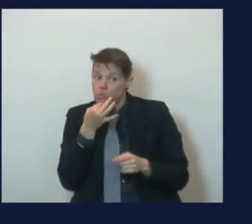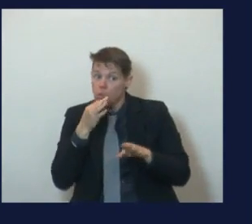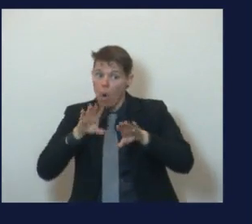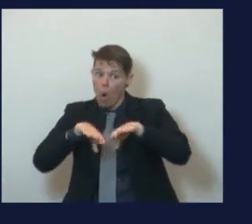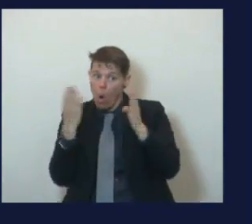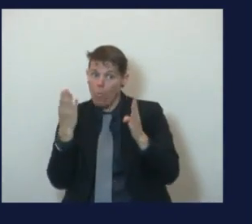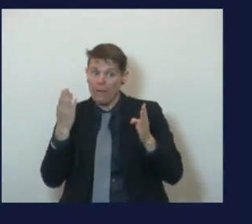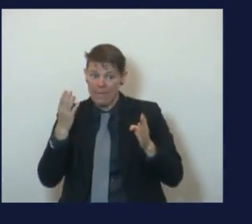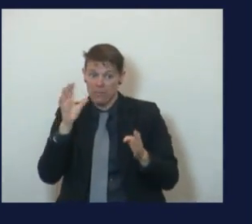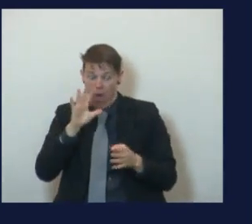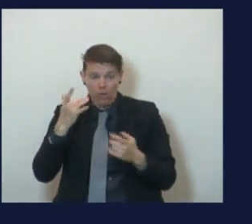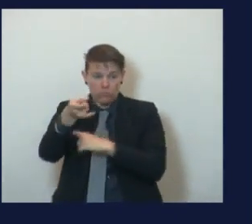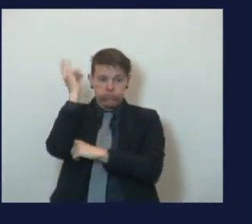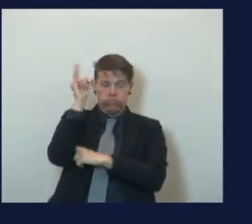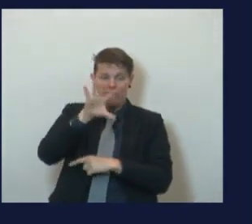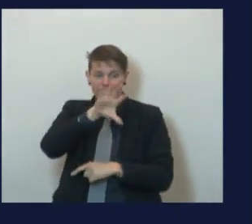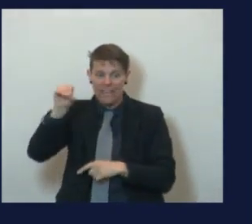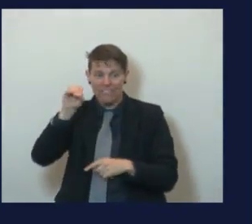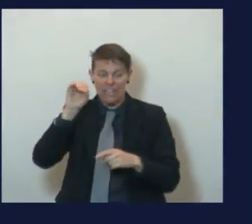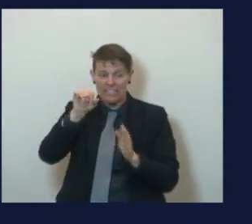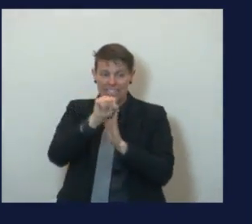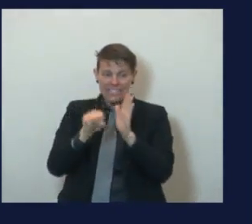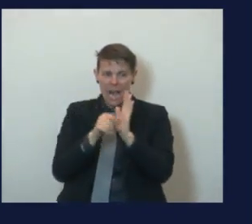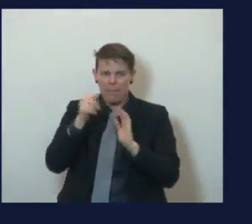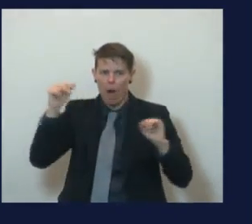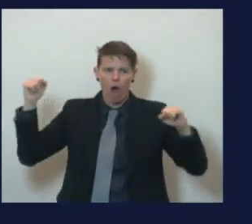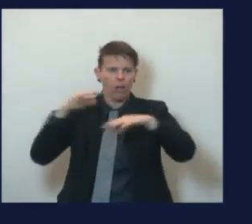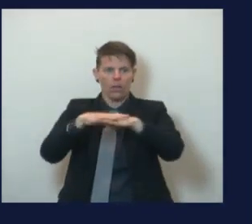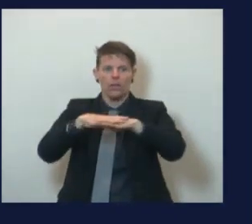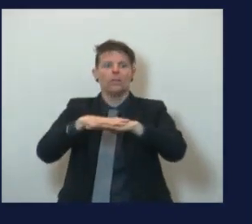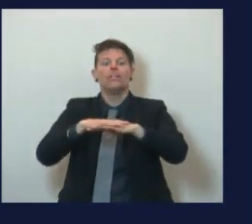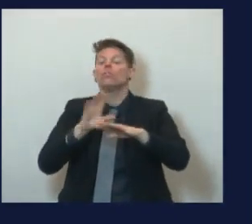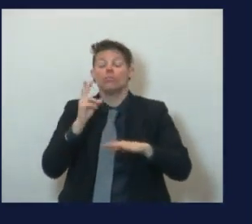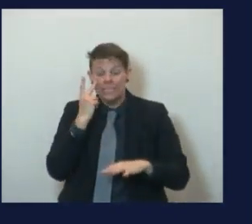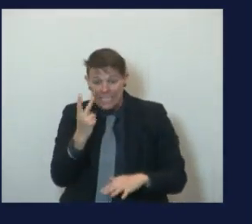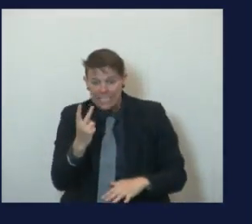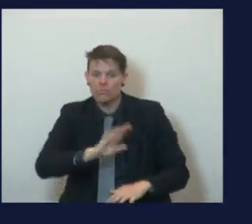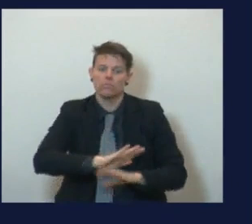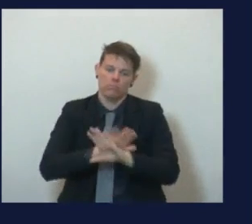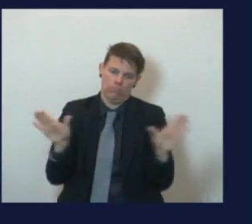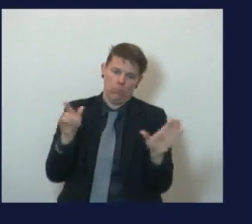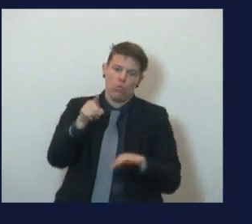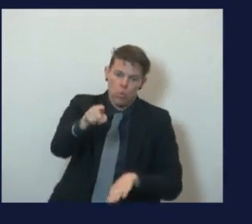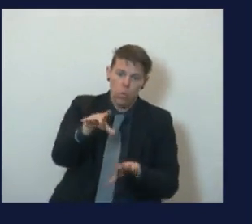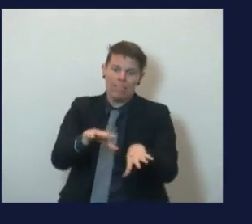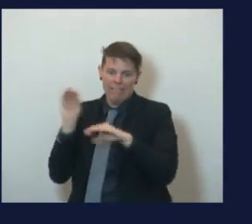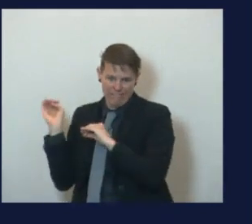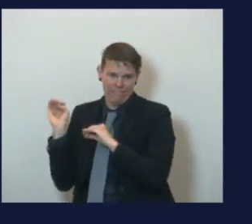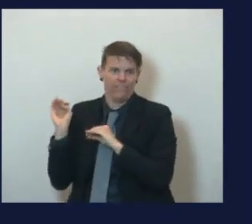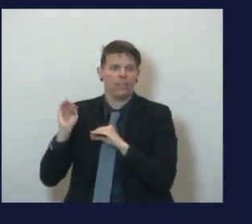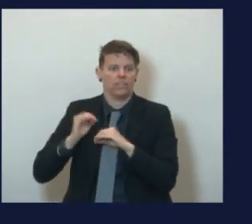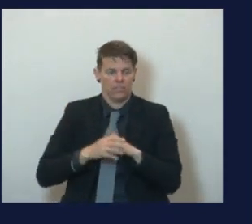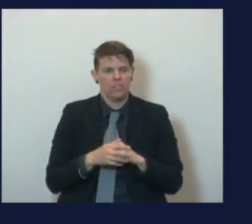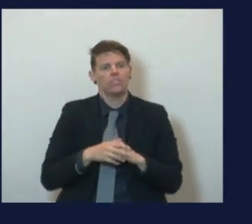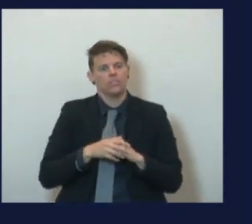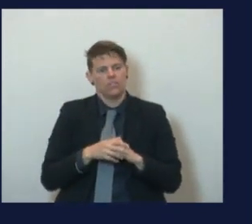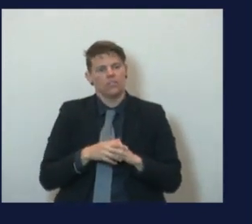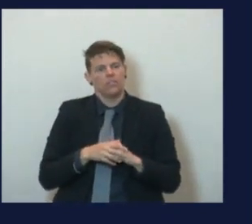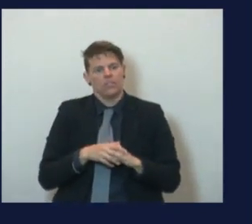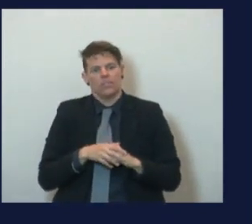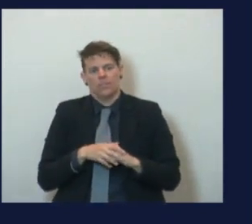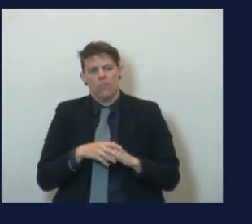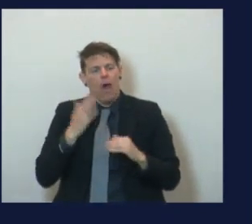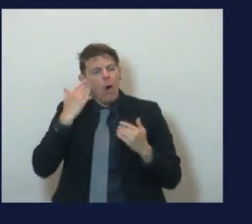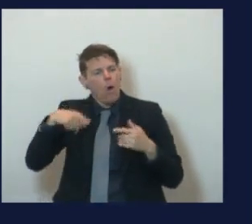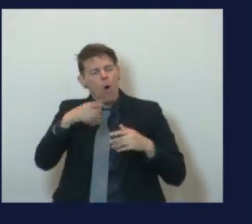THAT MEANS IF YOU GO TO ONE OF OUR STATE PARKS THAT WE ARE OPENING, AND THERE ARE 50 PEOPLE THERE, TURNAROUND.